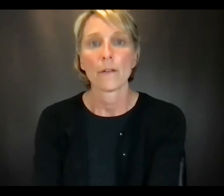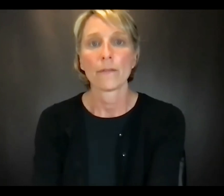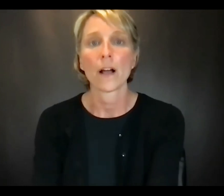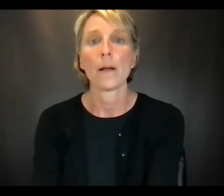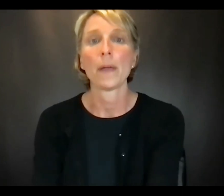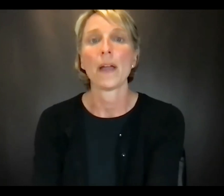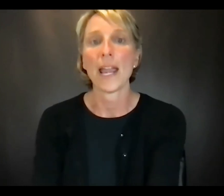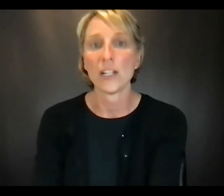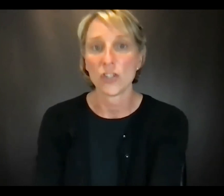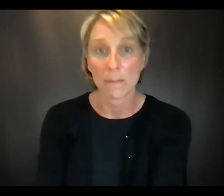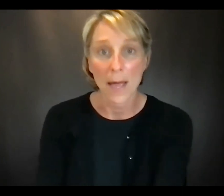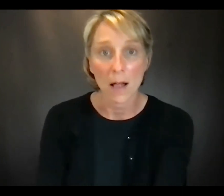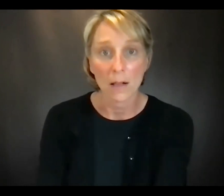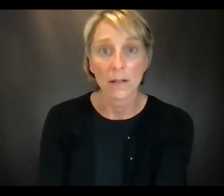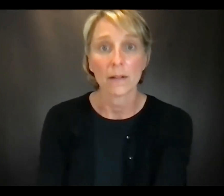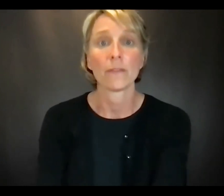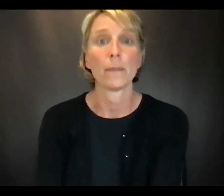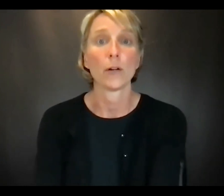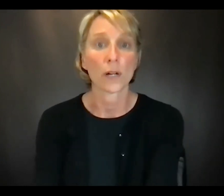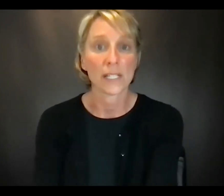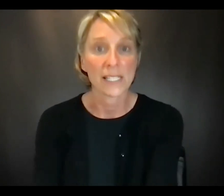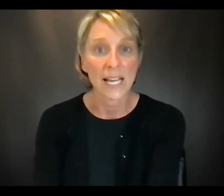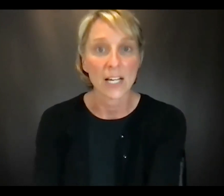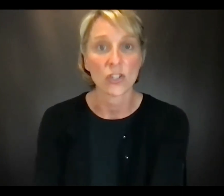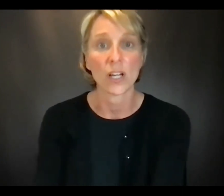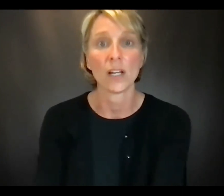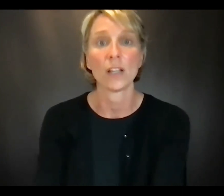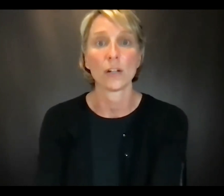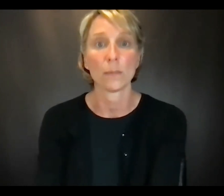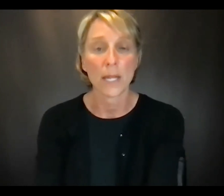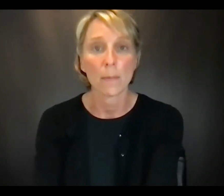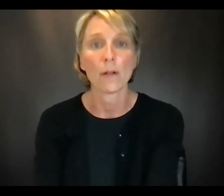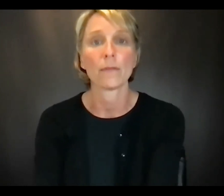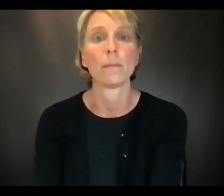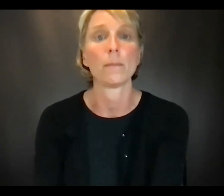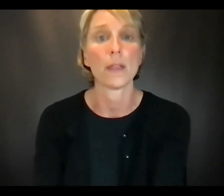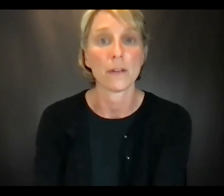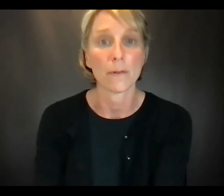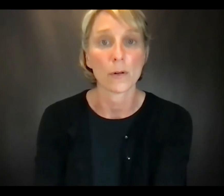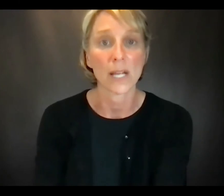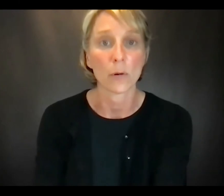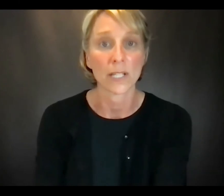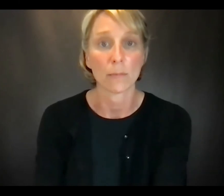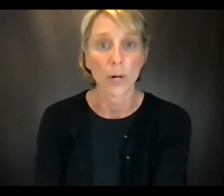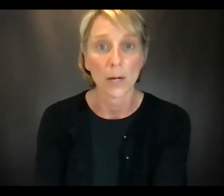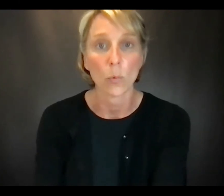from A. G. Bell, from their organization, their people, from the folks that worked at Braidwood